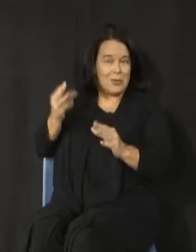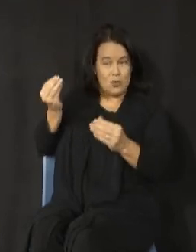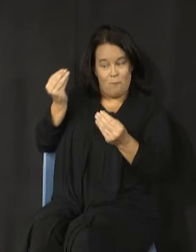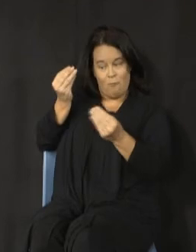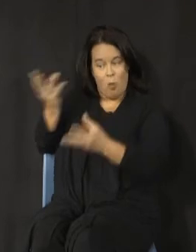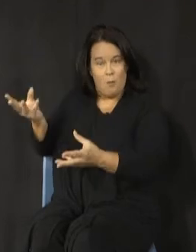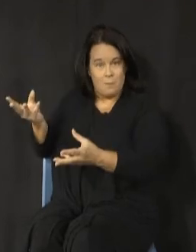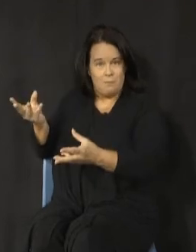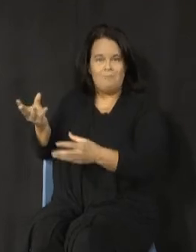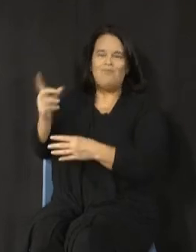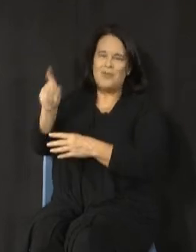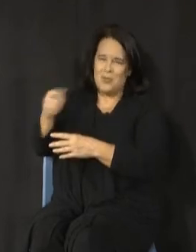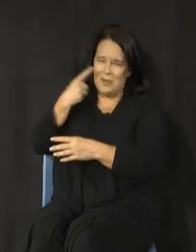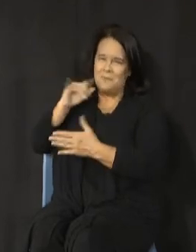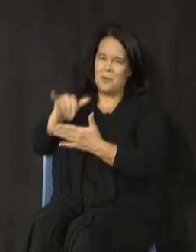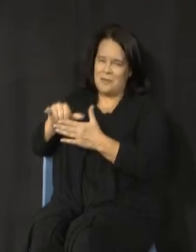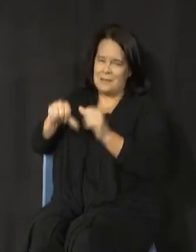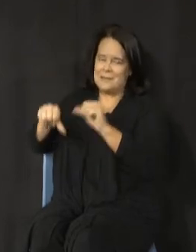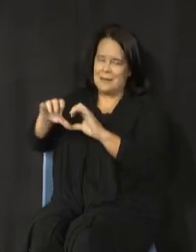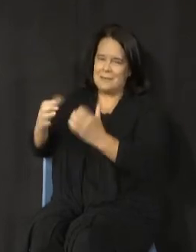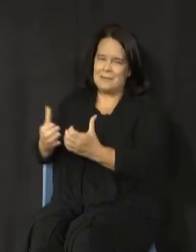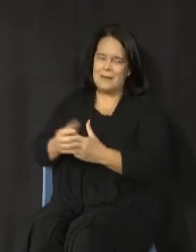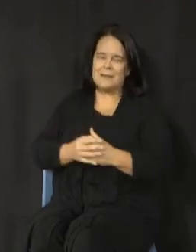is needed for their science class.